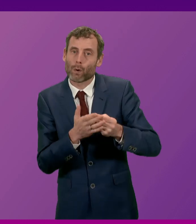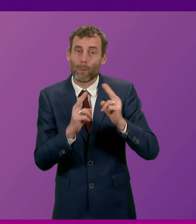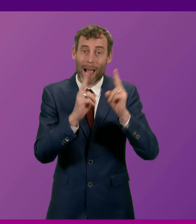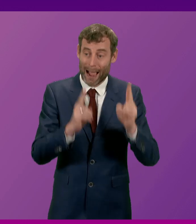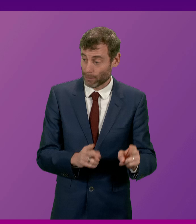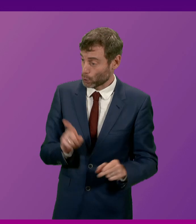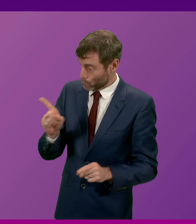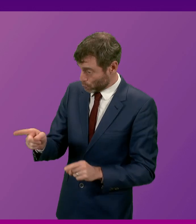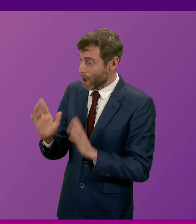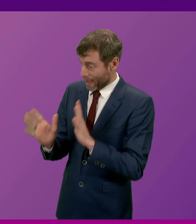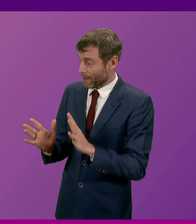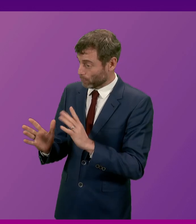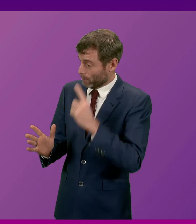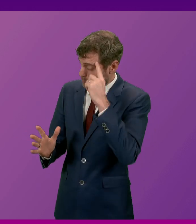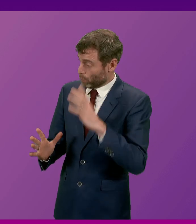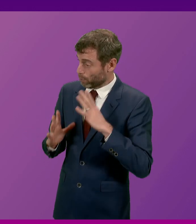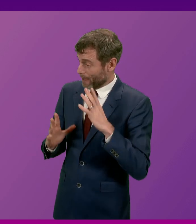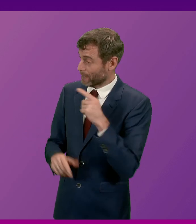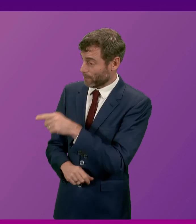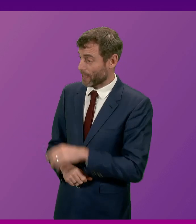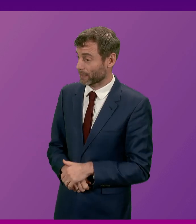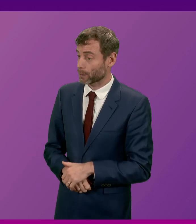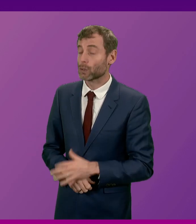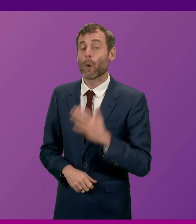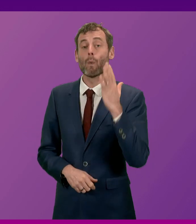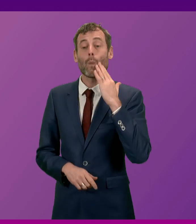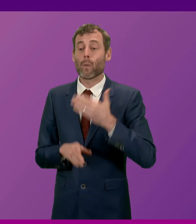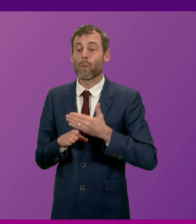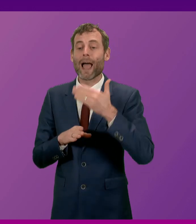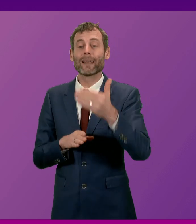When it comes to the legislation that is before Parliament, the Labour Party has